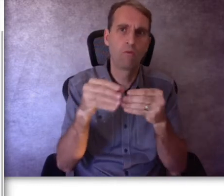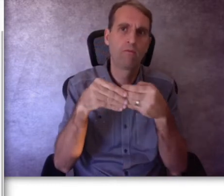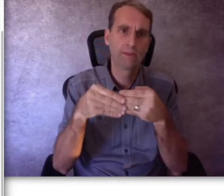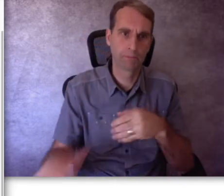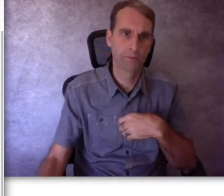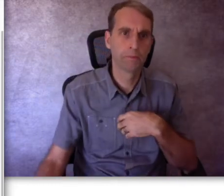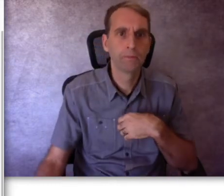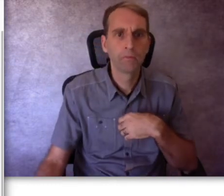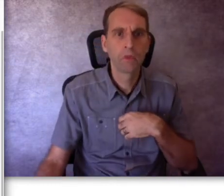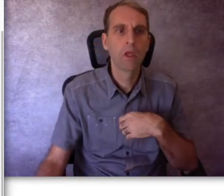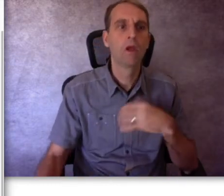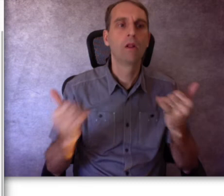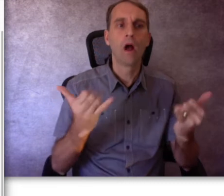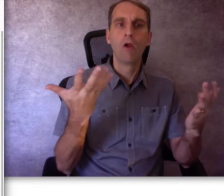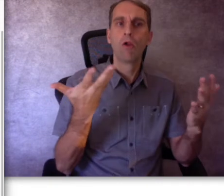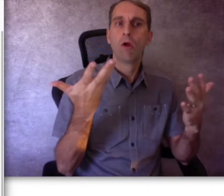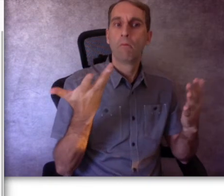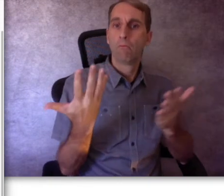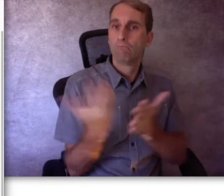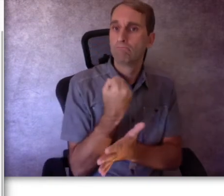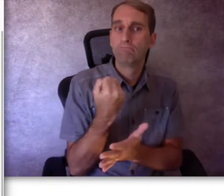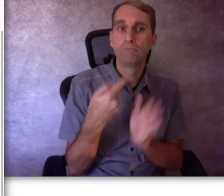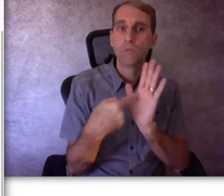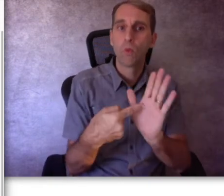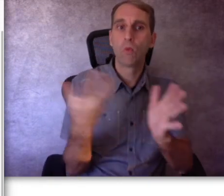There’s flexibility with how articles can be designed. I’ll share more about why this is more flexible.